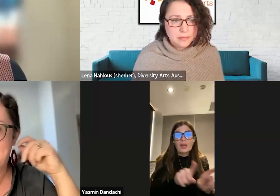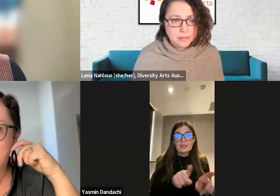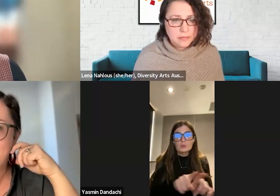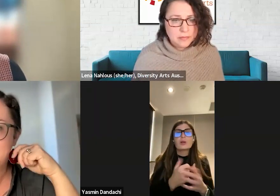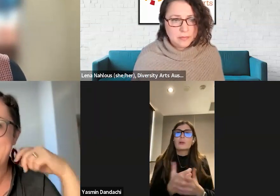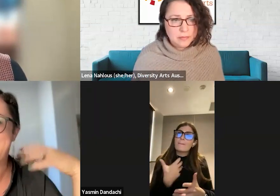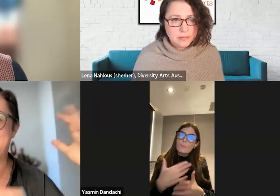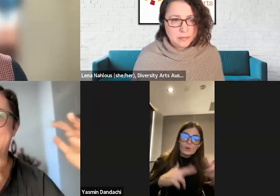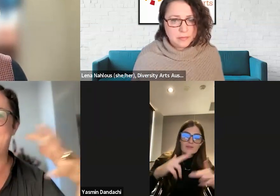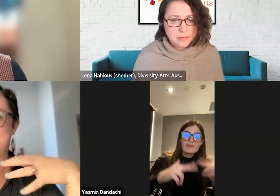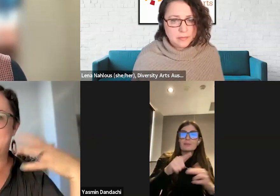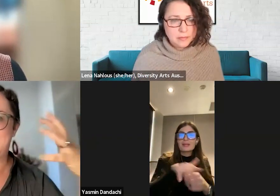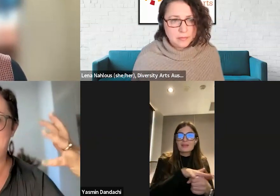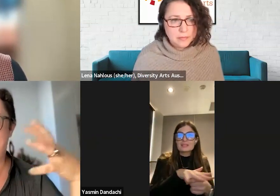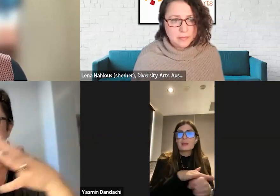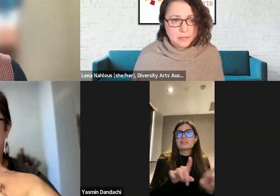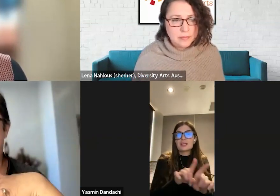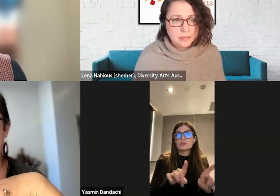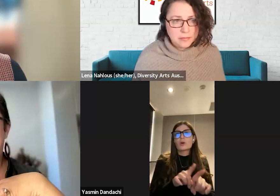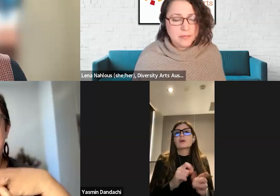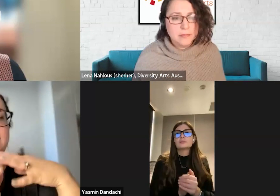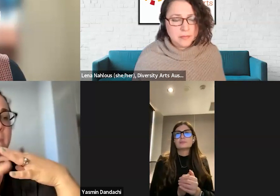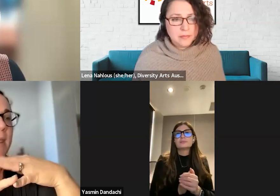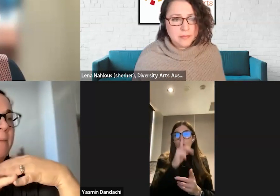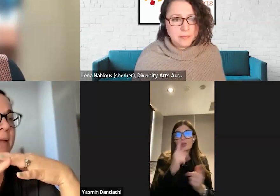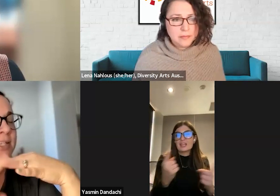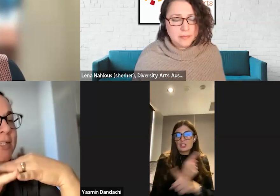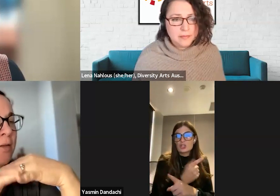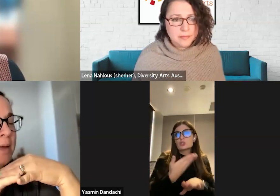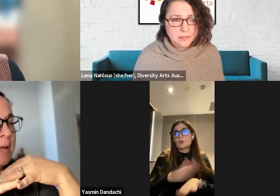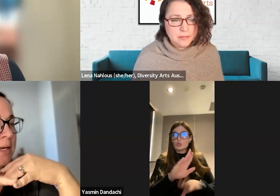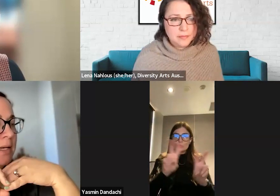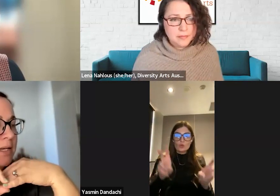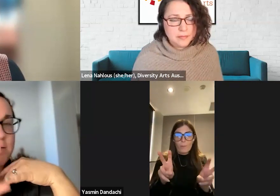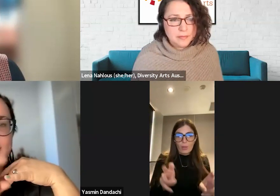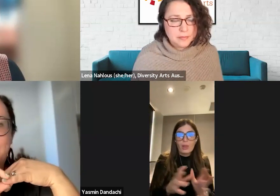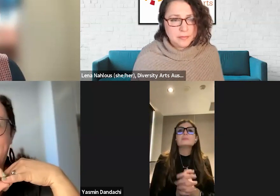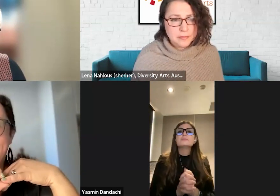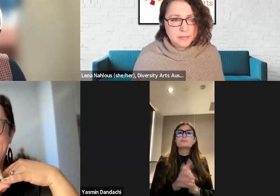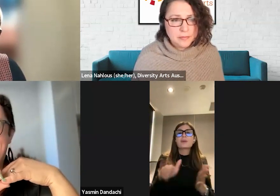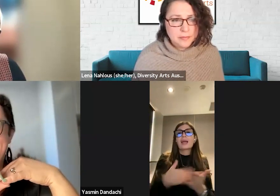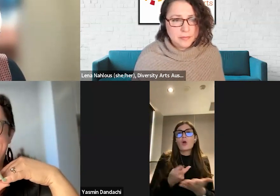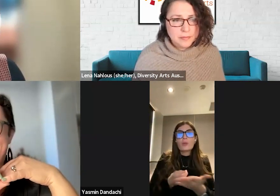in that space as we adjust to a new normal. And just on that payment issue, just one last thing I wanted to